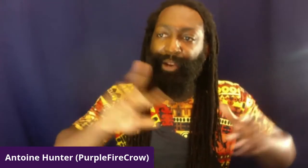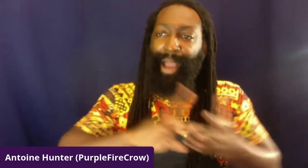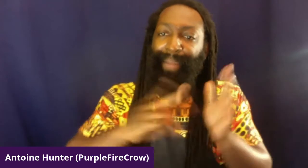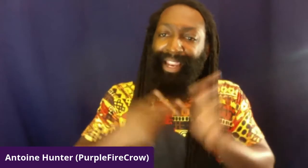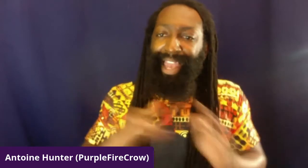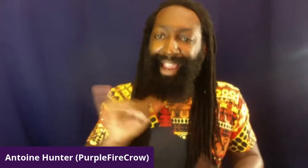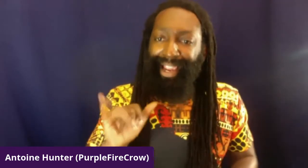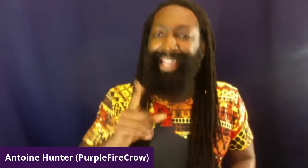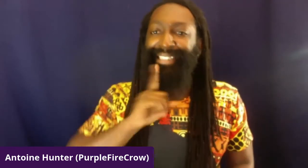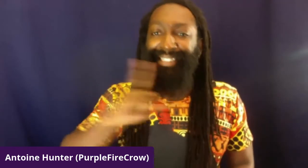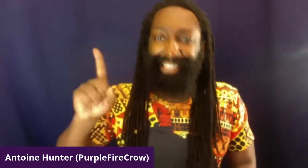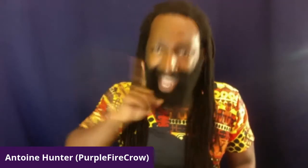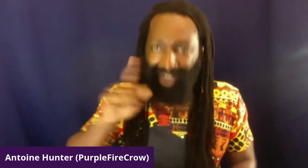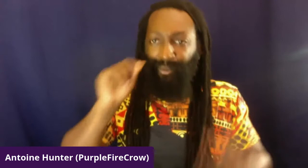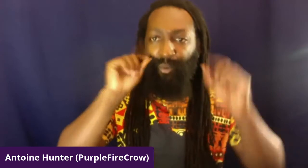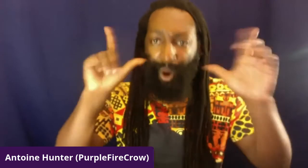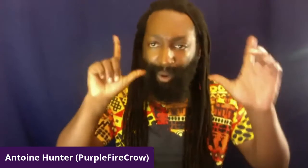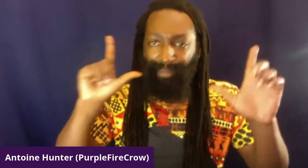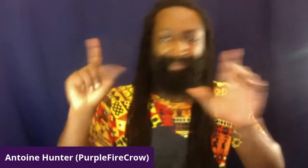You know what I mean, like Deaf Woke.